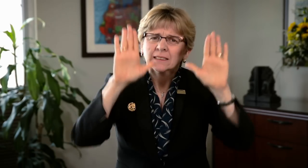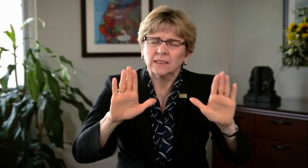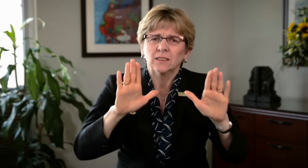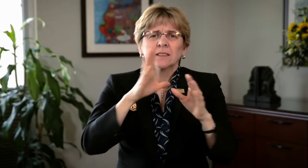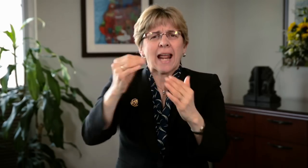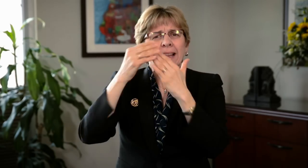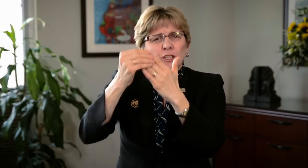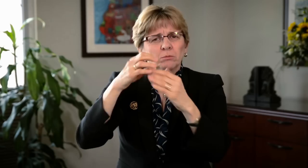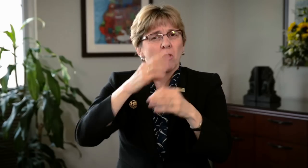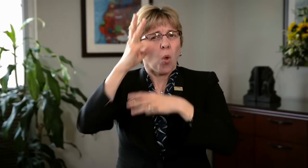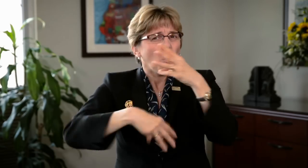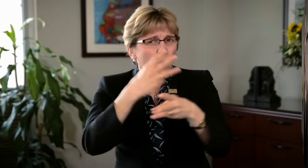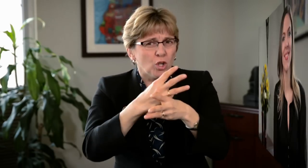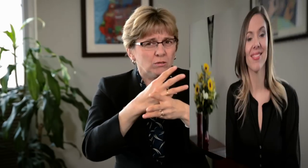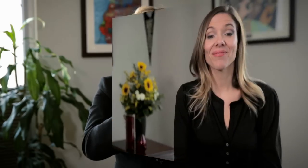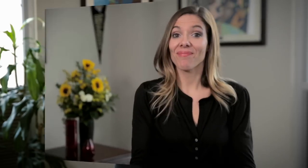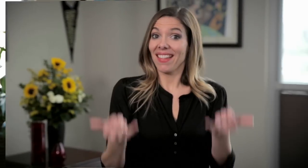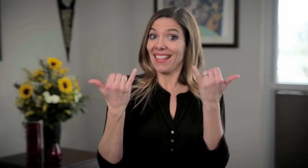And leadership in the world.